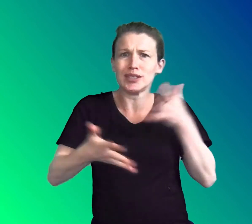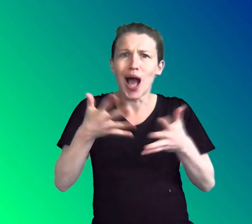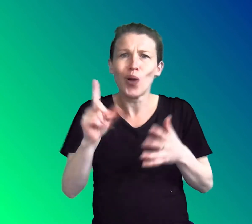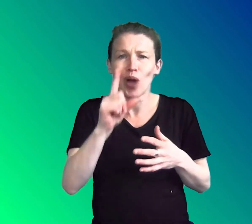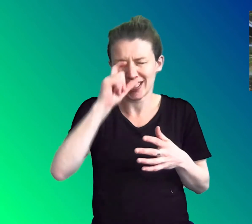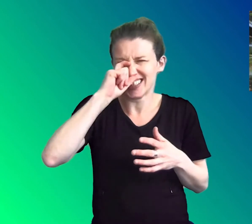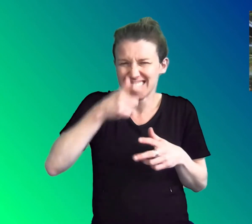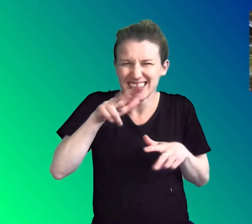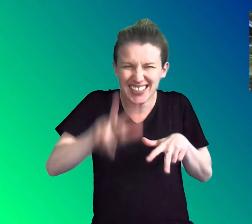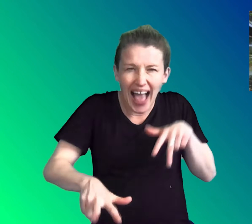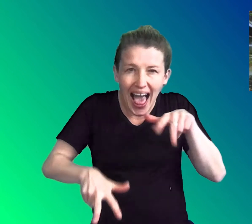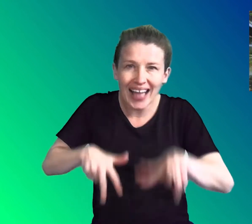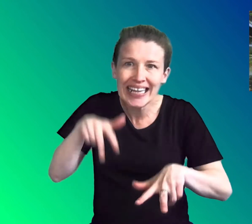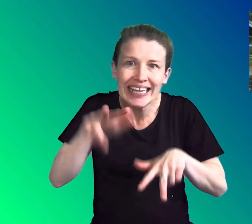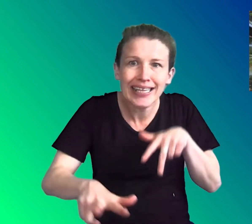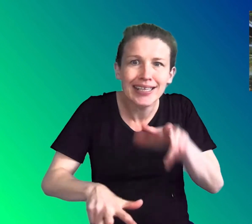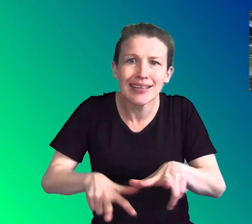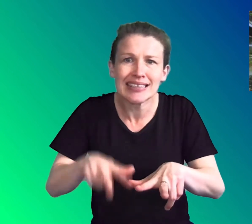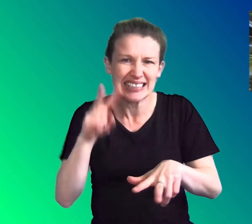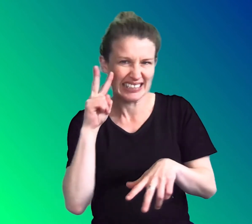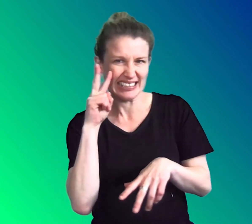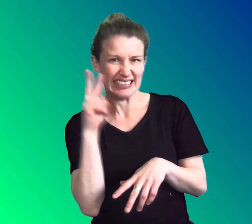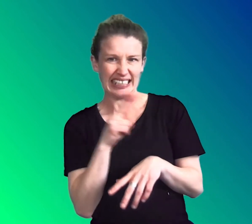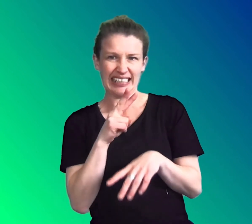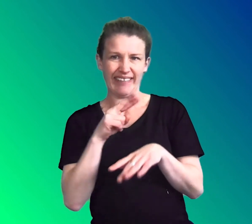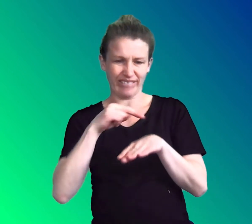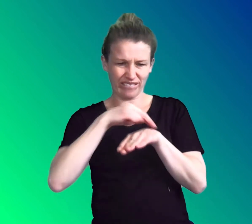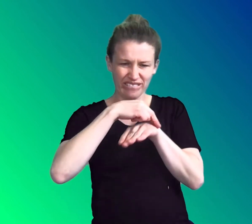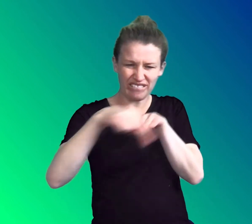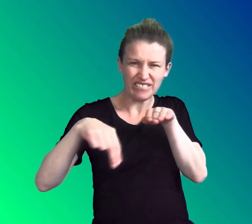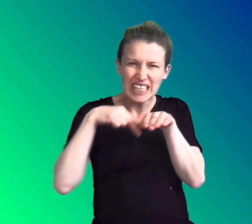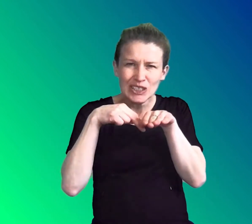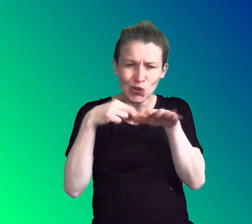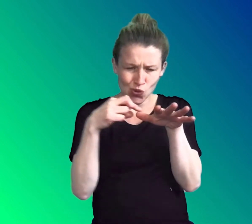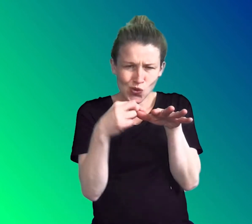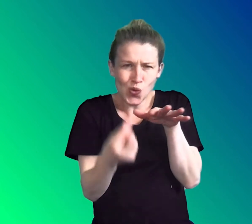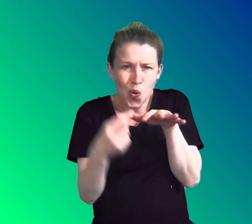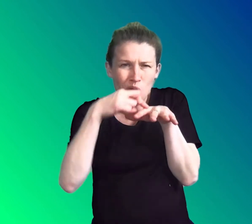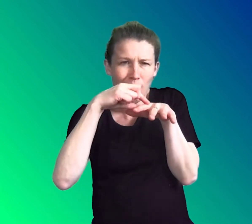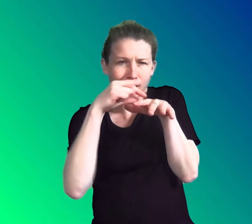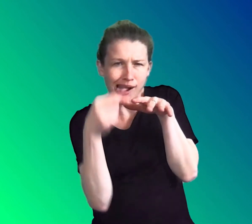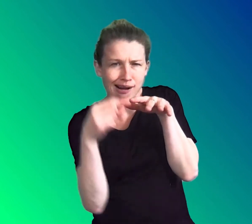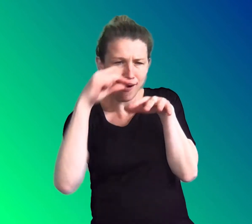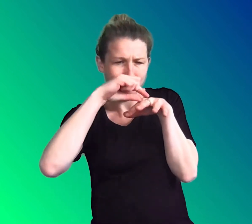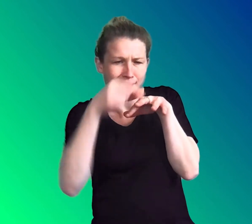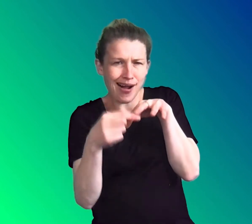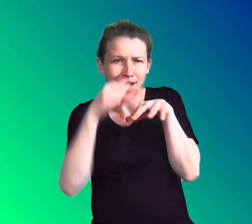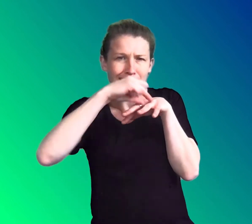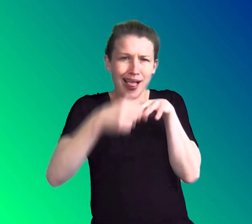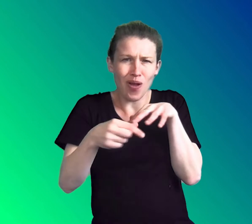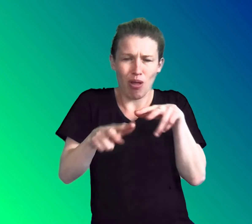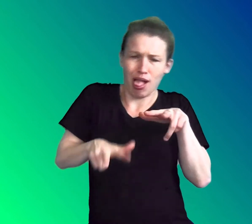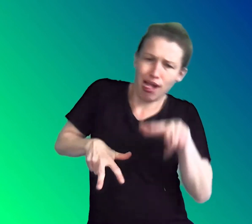I'm going to use this sign for takahe. If you have a look at them, you can see their feet have long jointed toes.